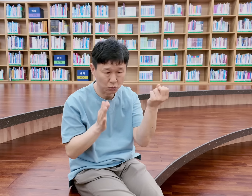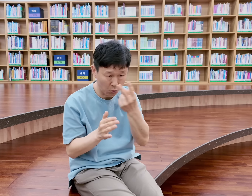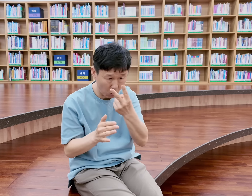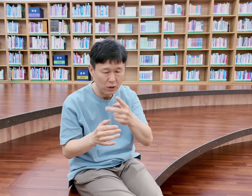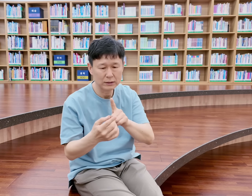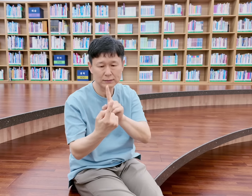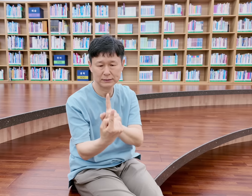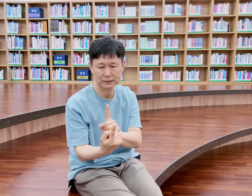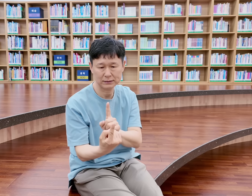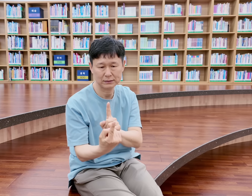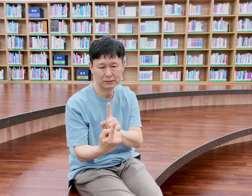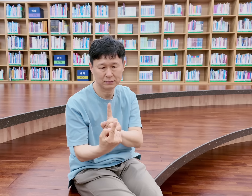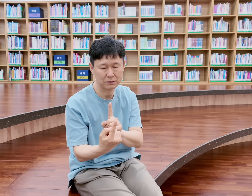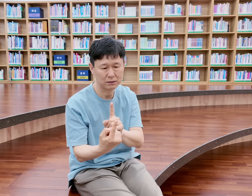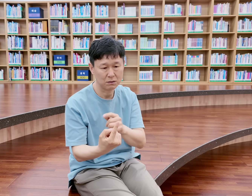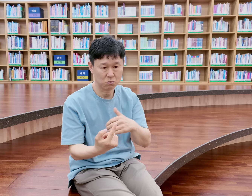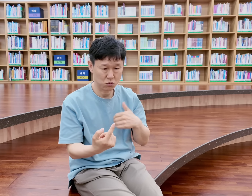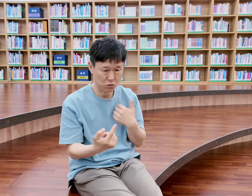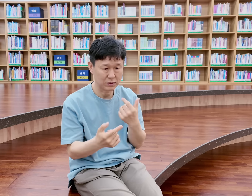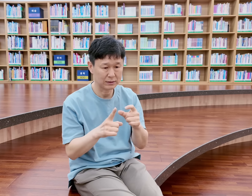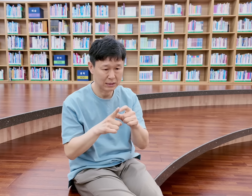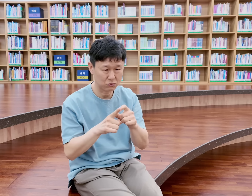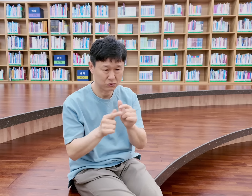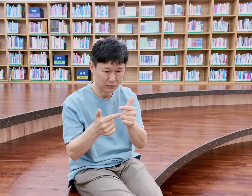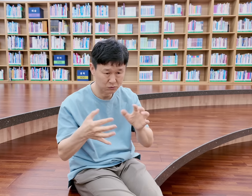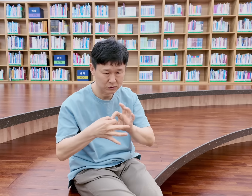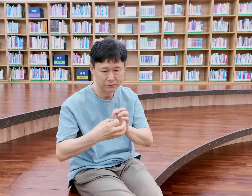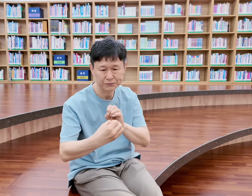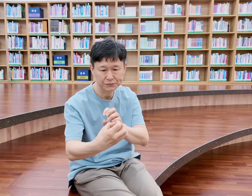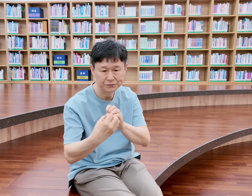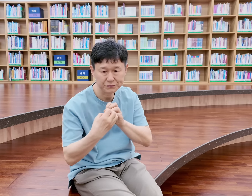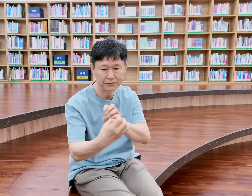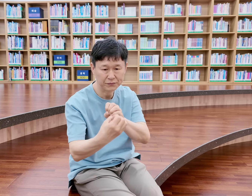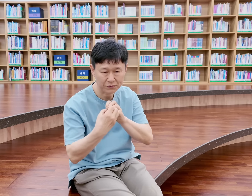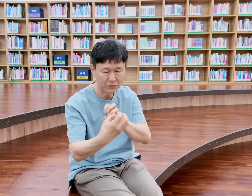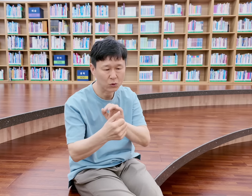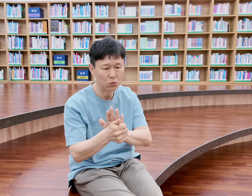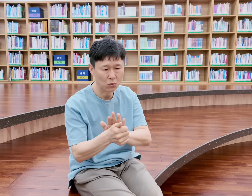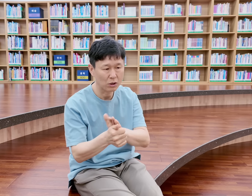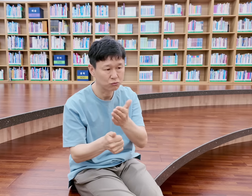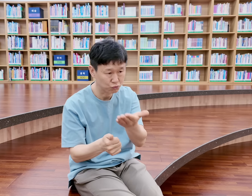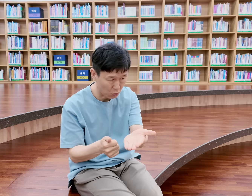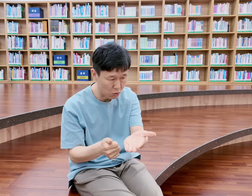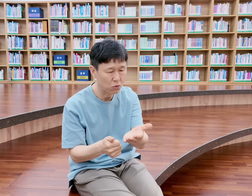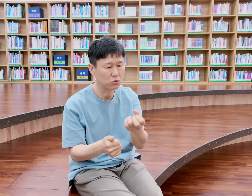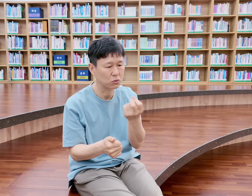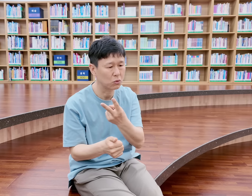We also run a 1:1 tutoring program to learn unfamiliar words.